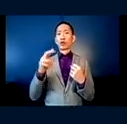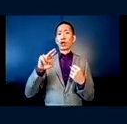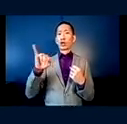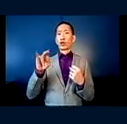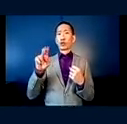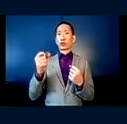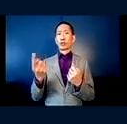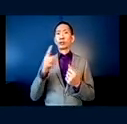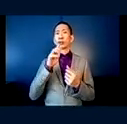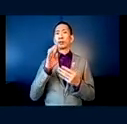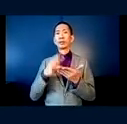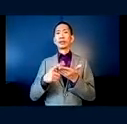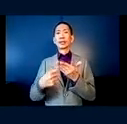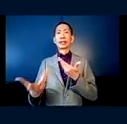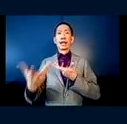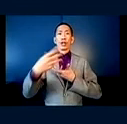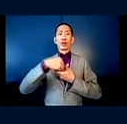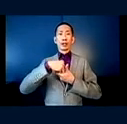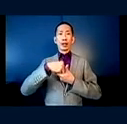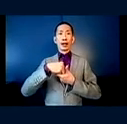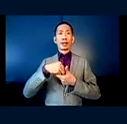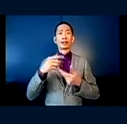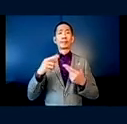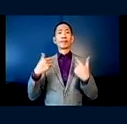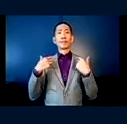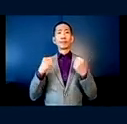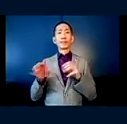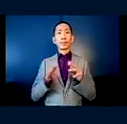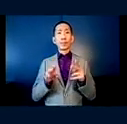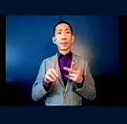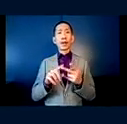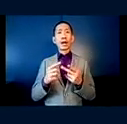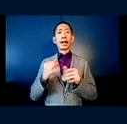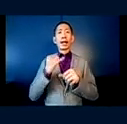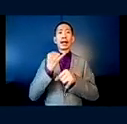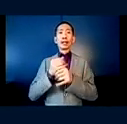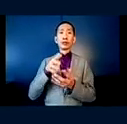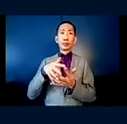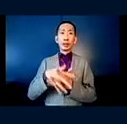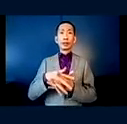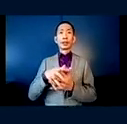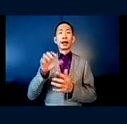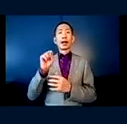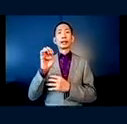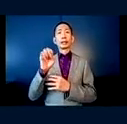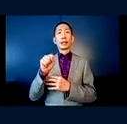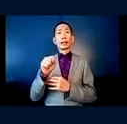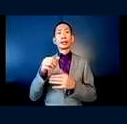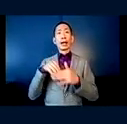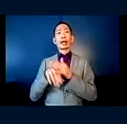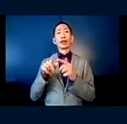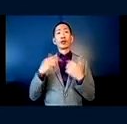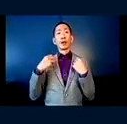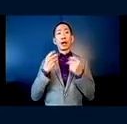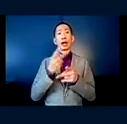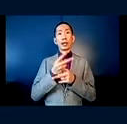DR. JONES TALKED ABOUT THIS INTERNALIZED HEALTH BEHAVIORS, INSTITUTIONALIZED ACCESS TO